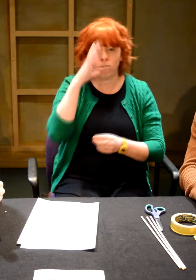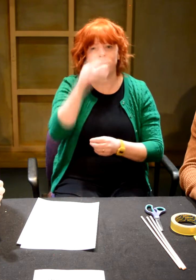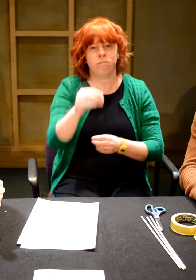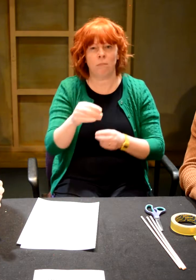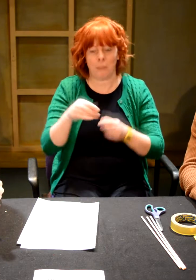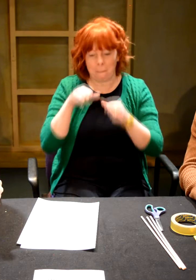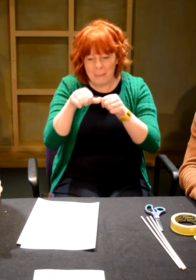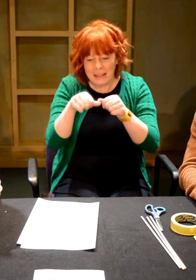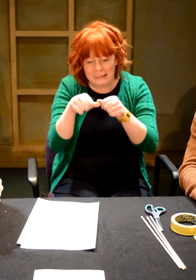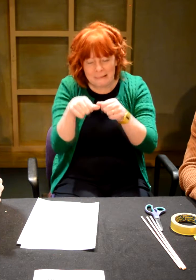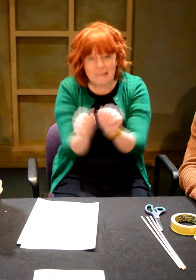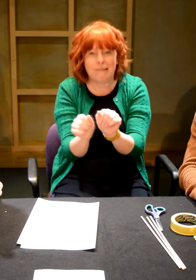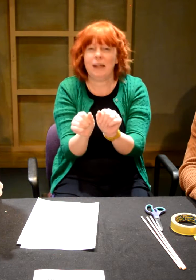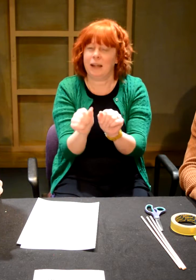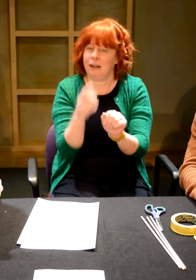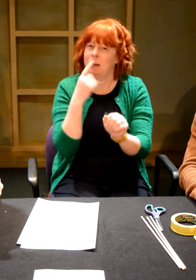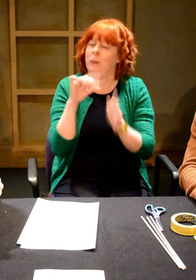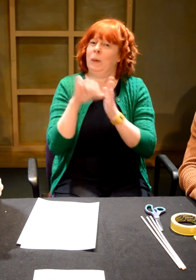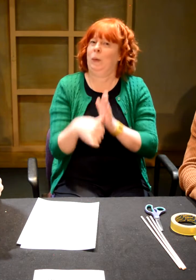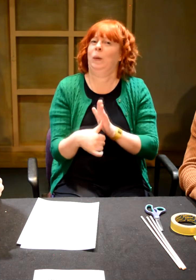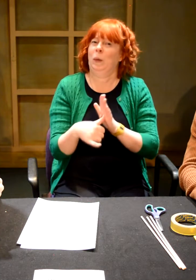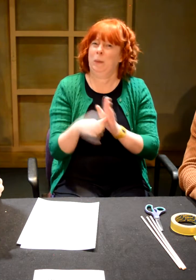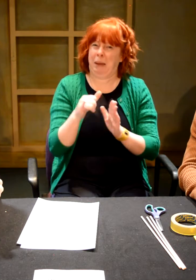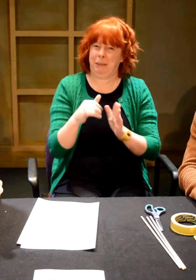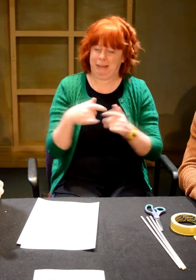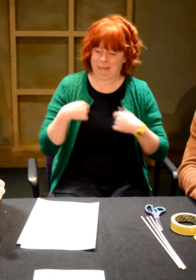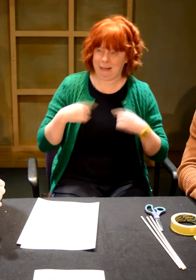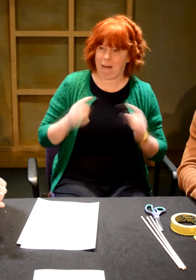quite difficult. So if you need help with that just ask an adult.